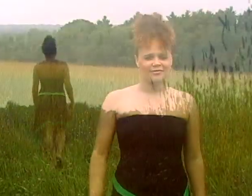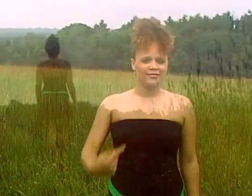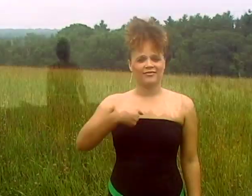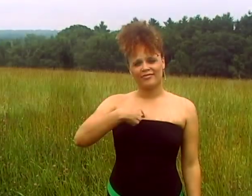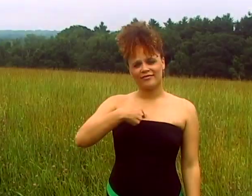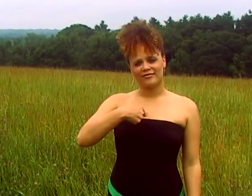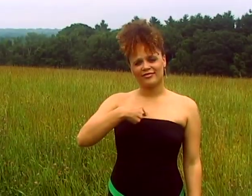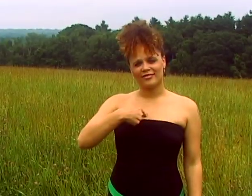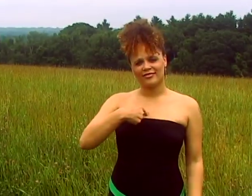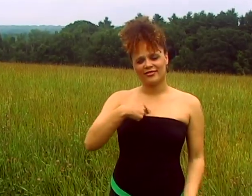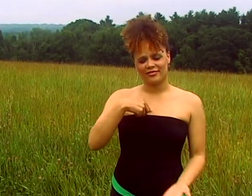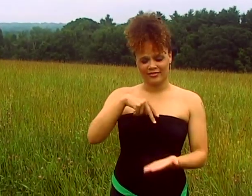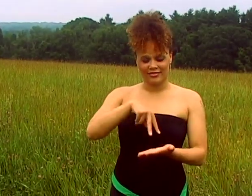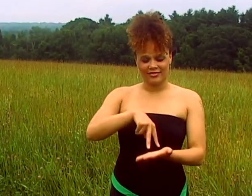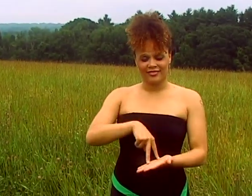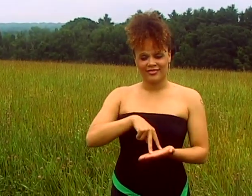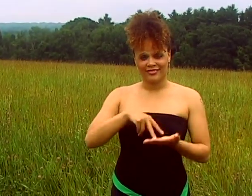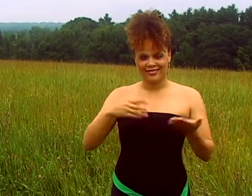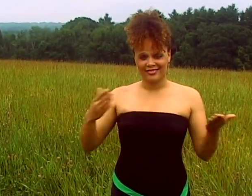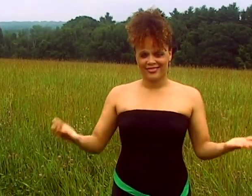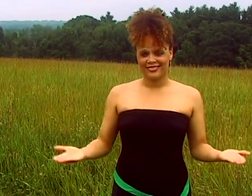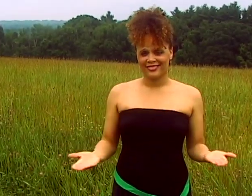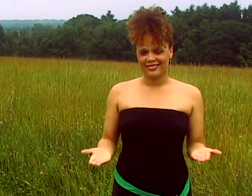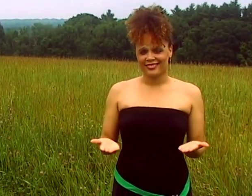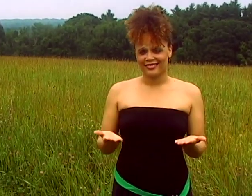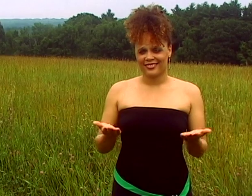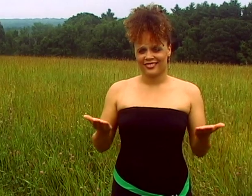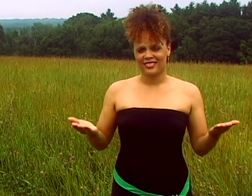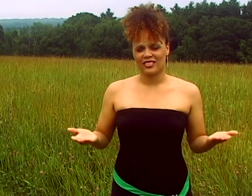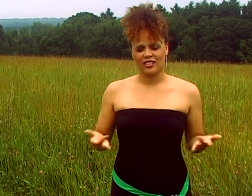I'm standing here